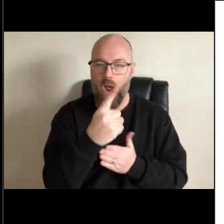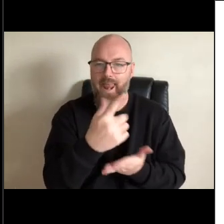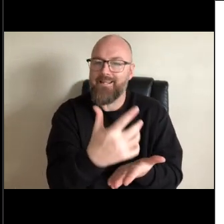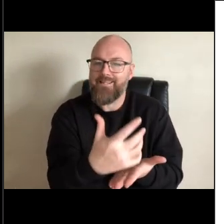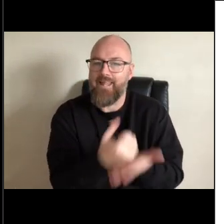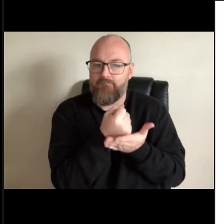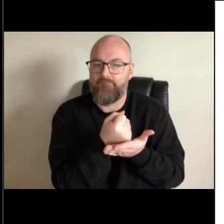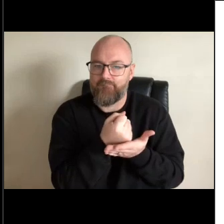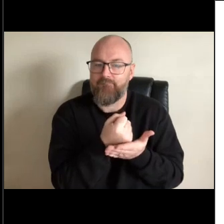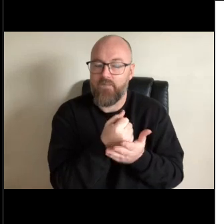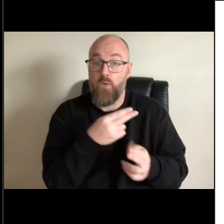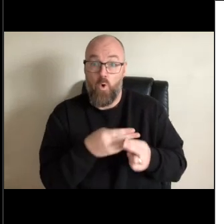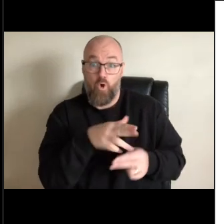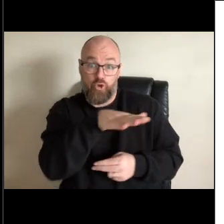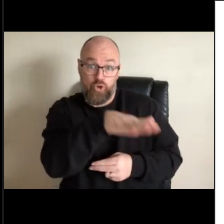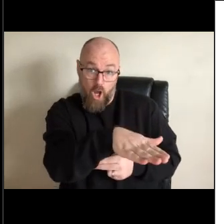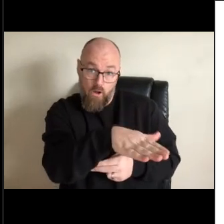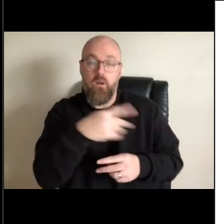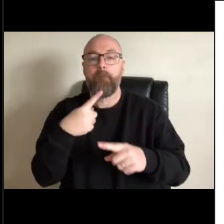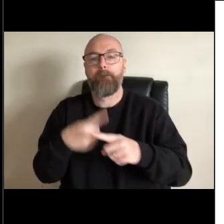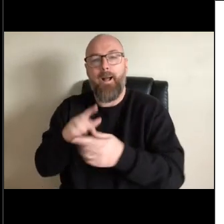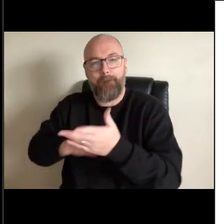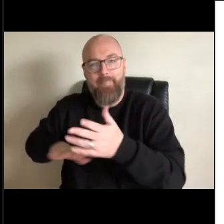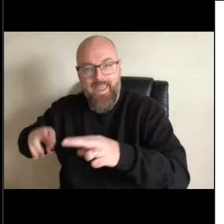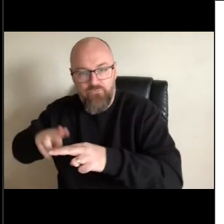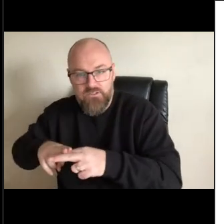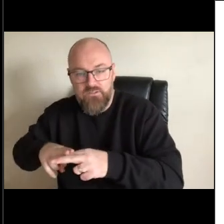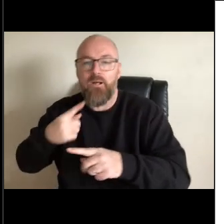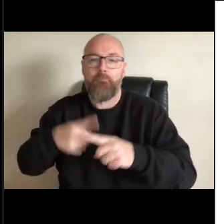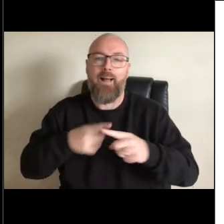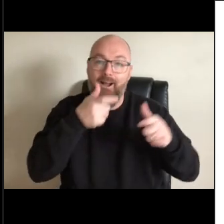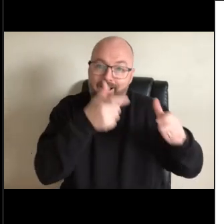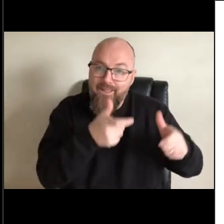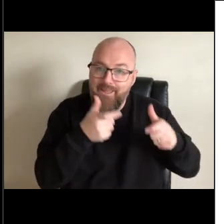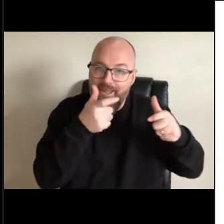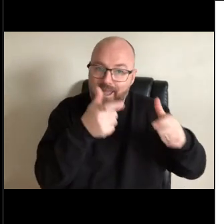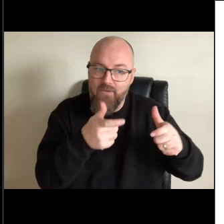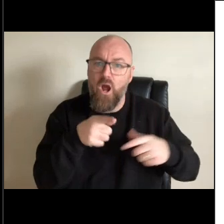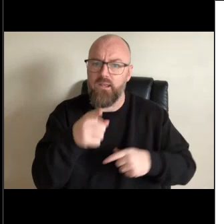for the carers and the parents that's a that's a significant change from the old legislation